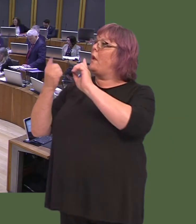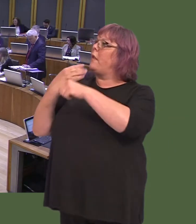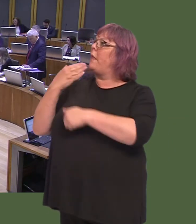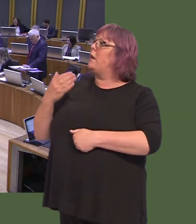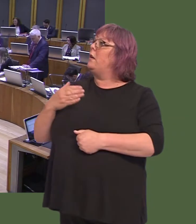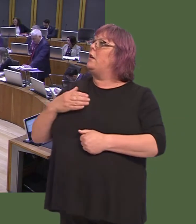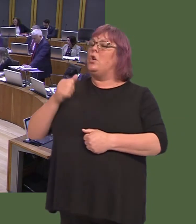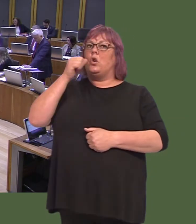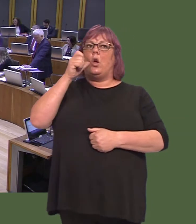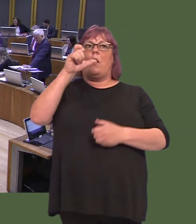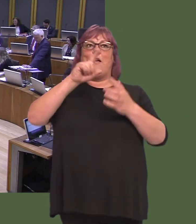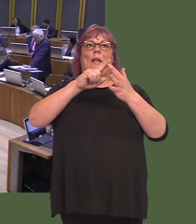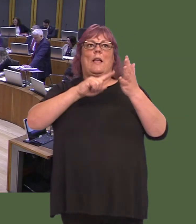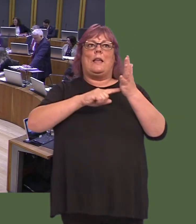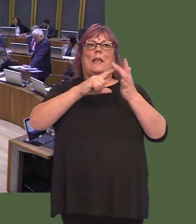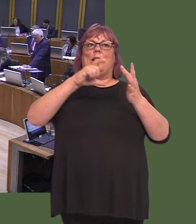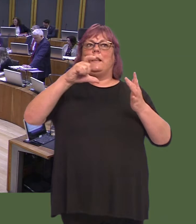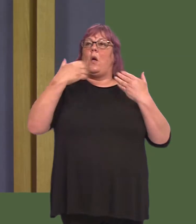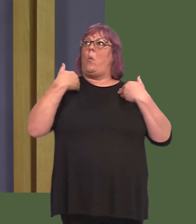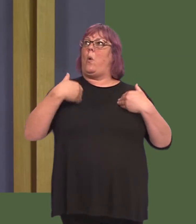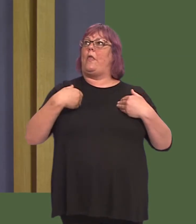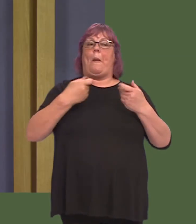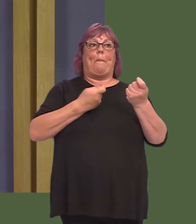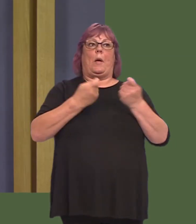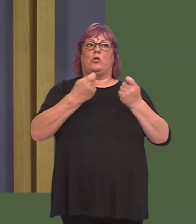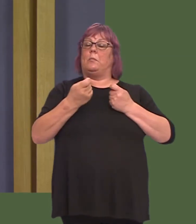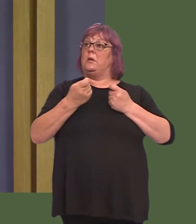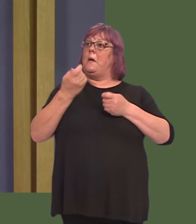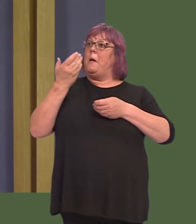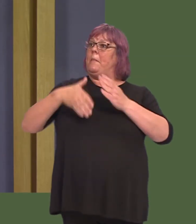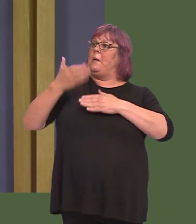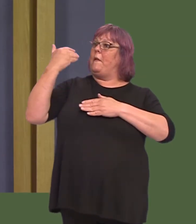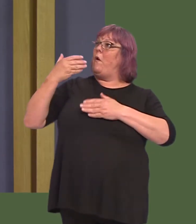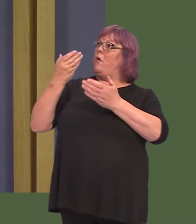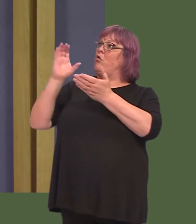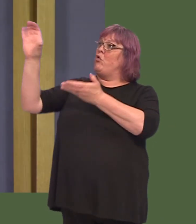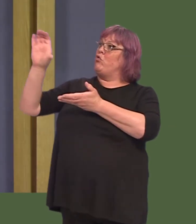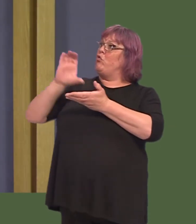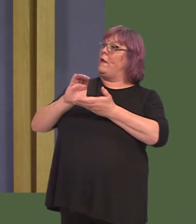You will know that Celtic Wealth Management had a grant from your Government for financial